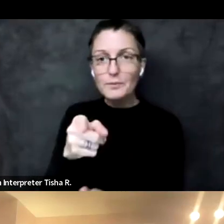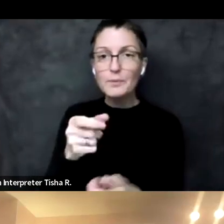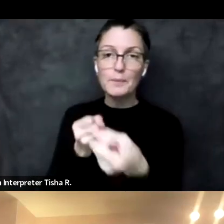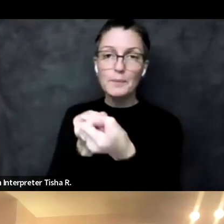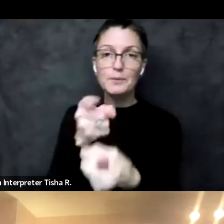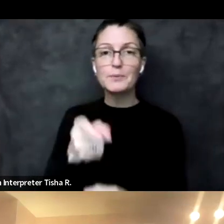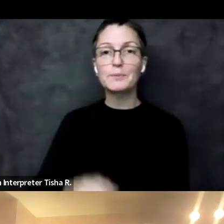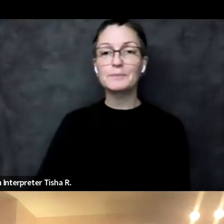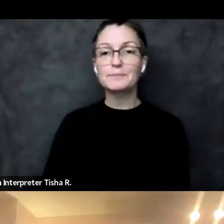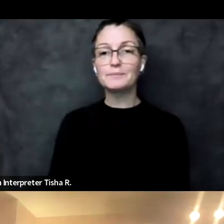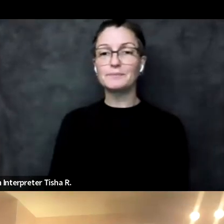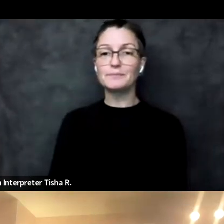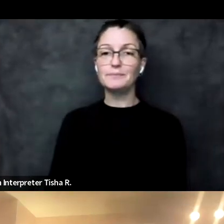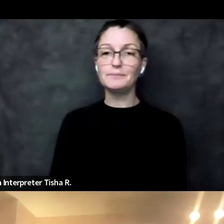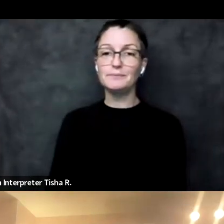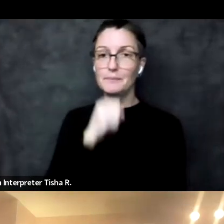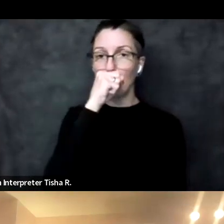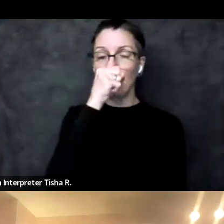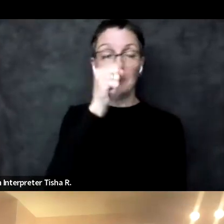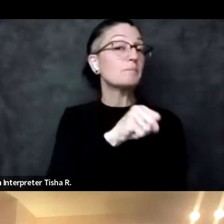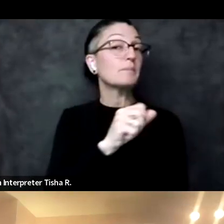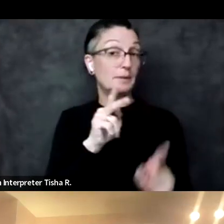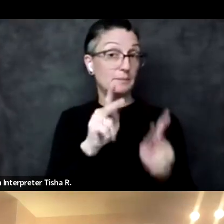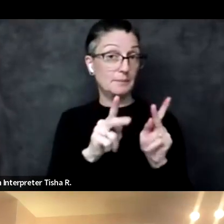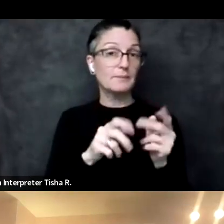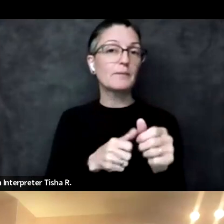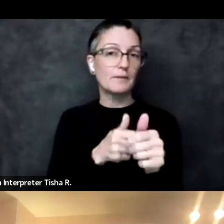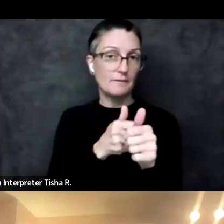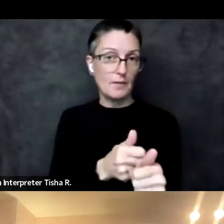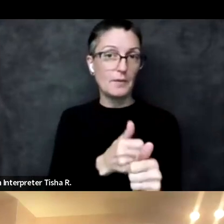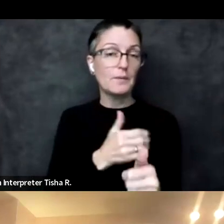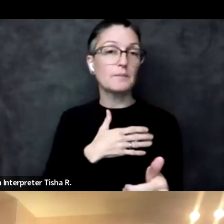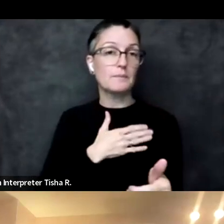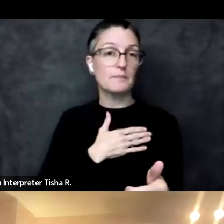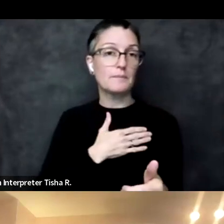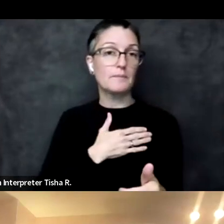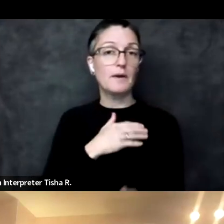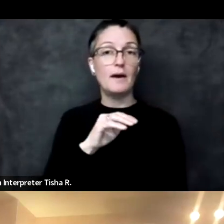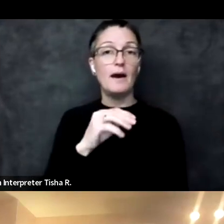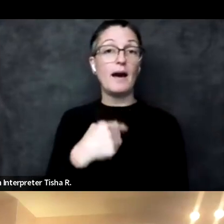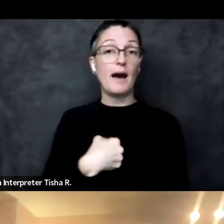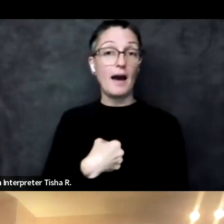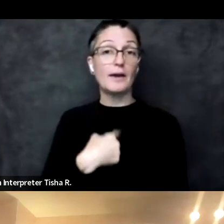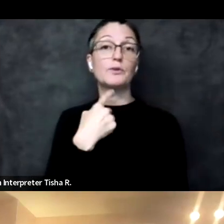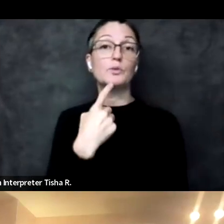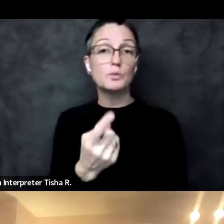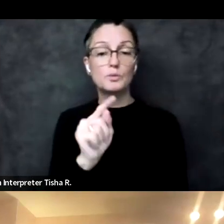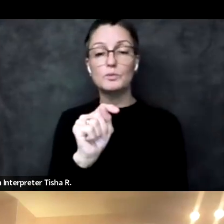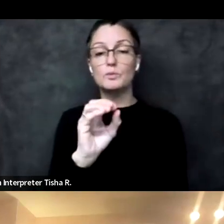Malak: People can follow the the progress of I Told You So on Instagram at